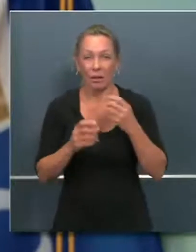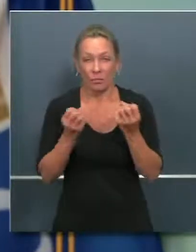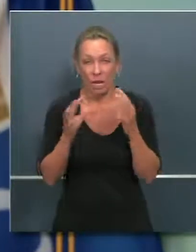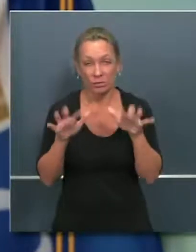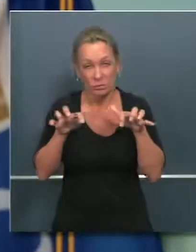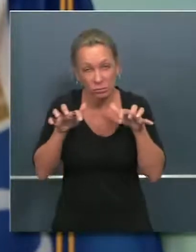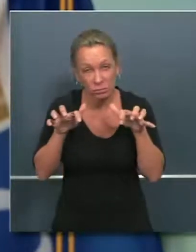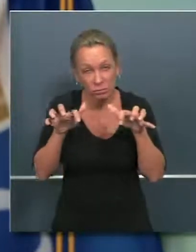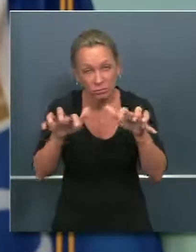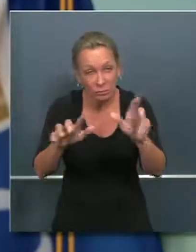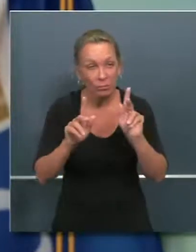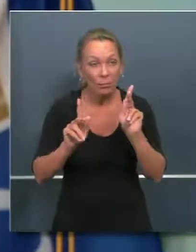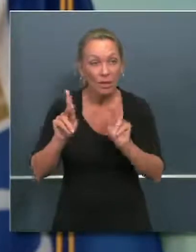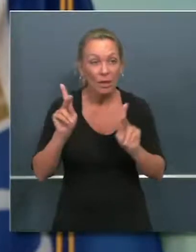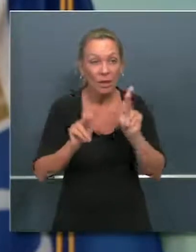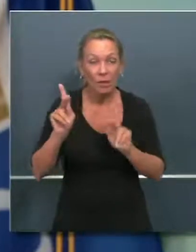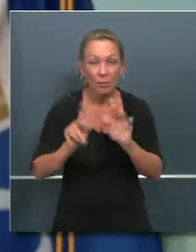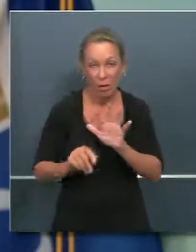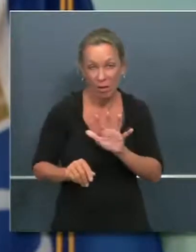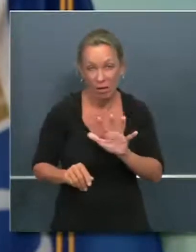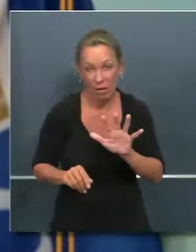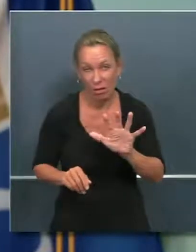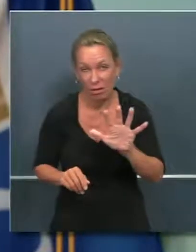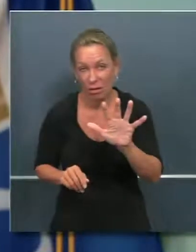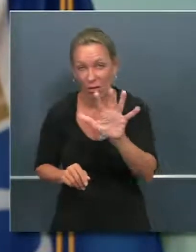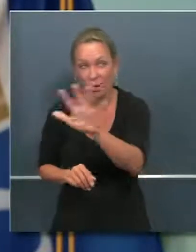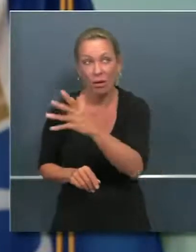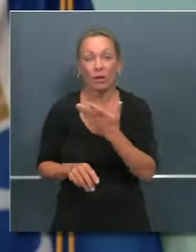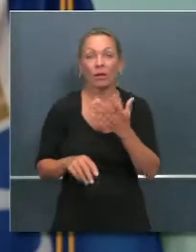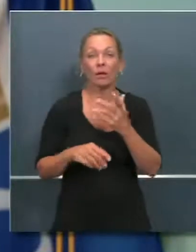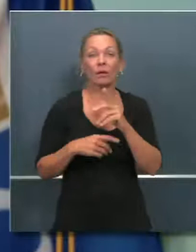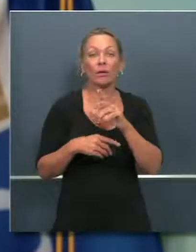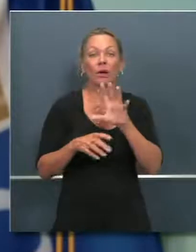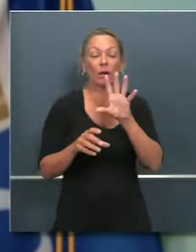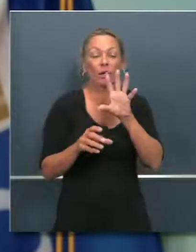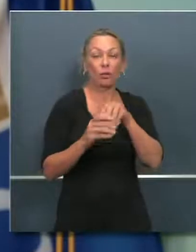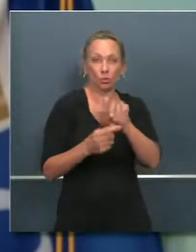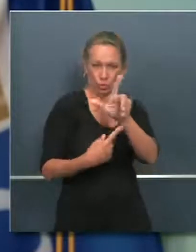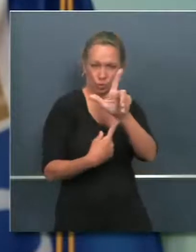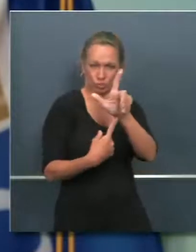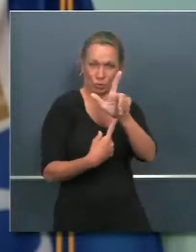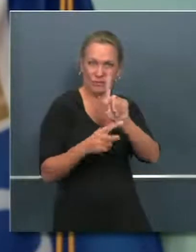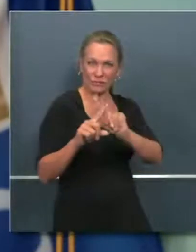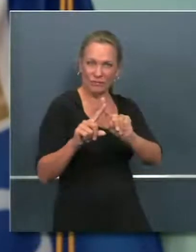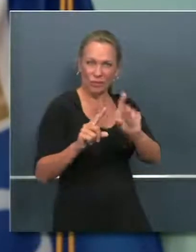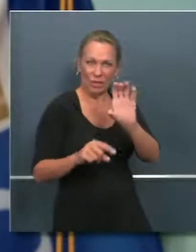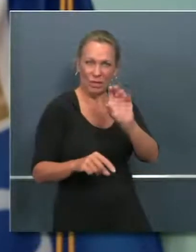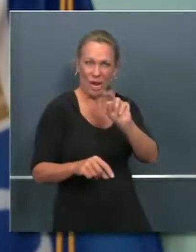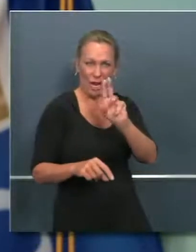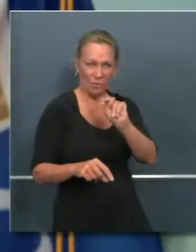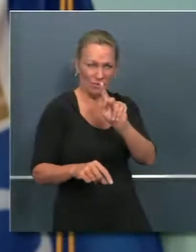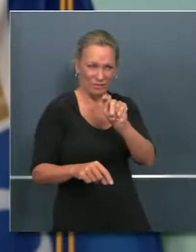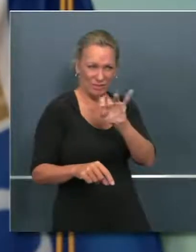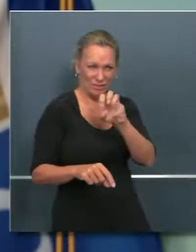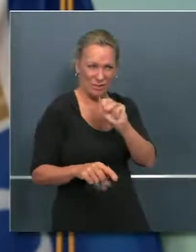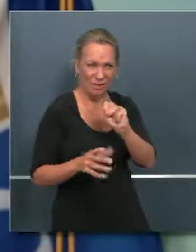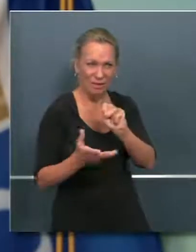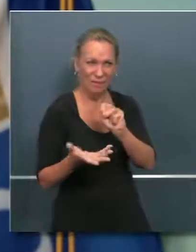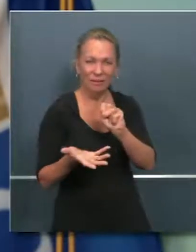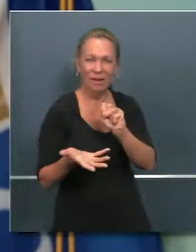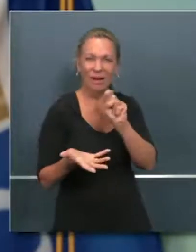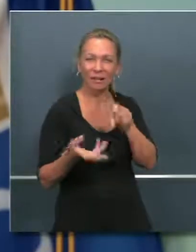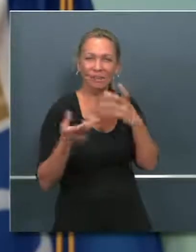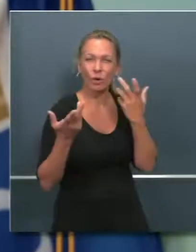so it's trying to reconcile our challenge but also trying to reconcile the differentiation in regions